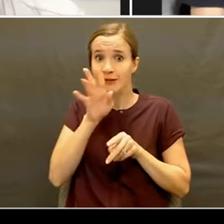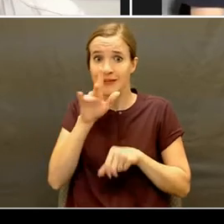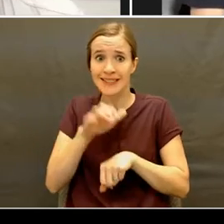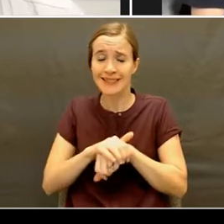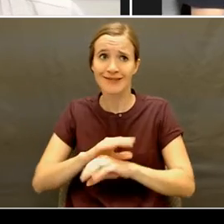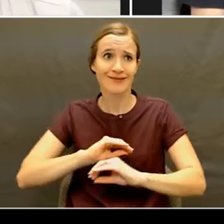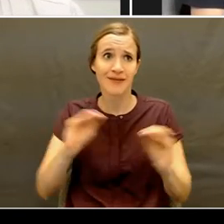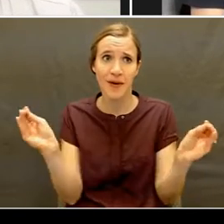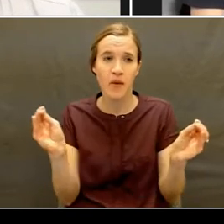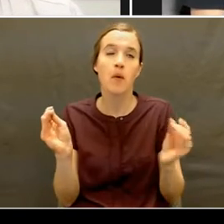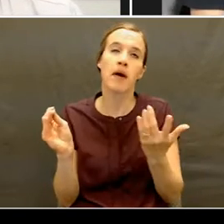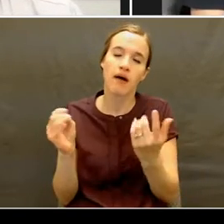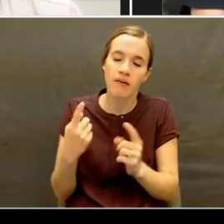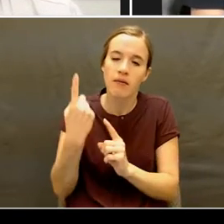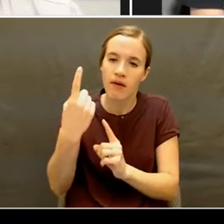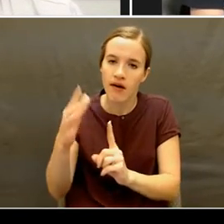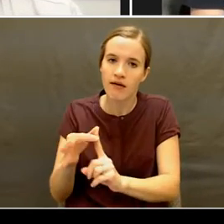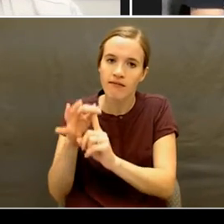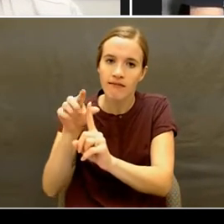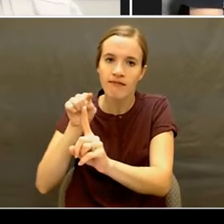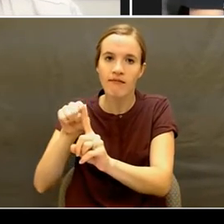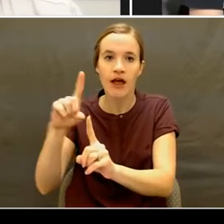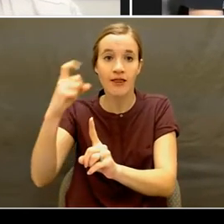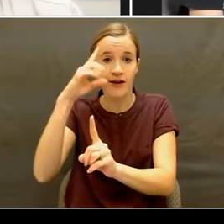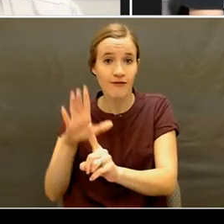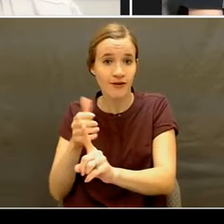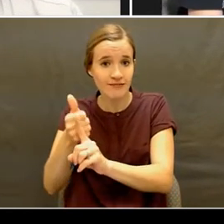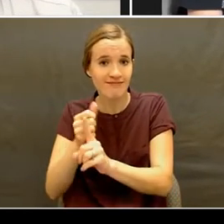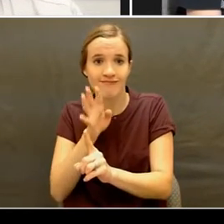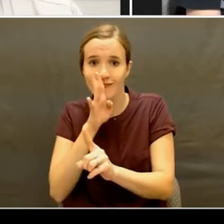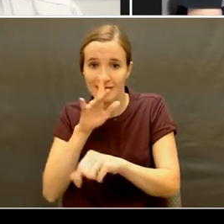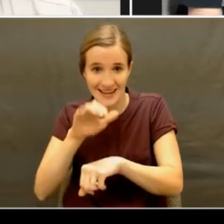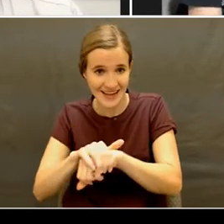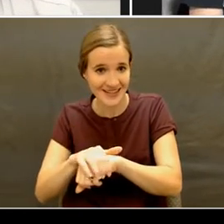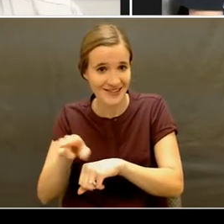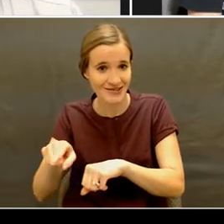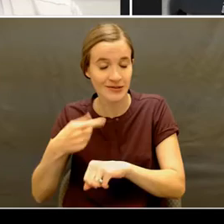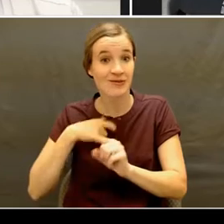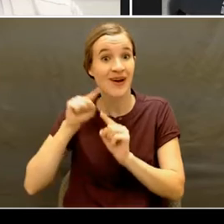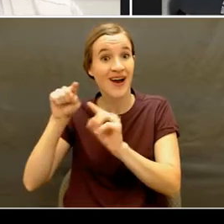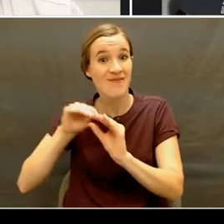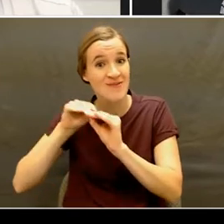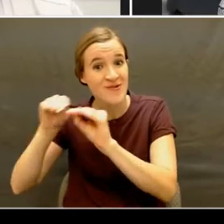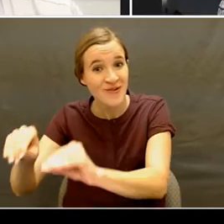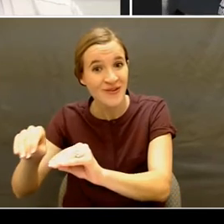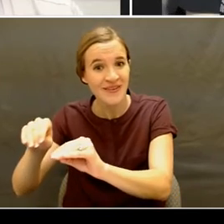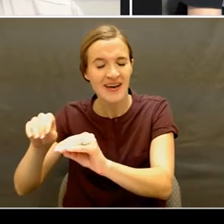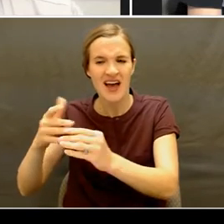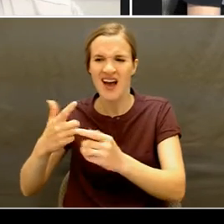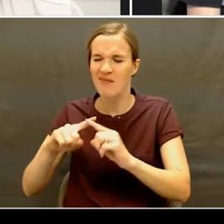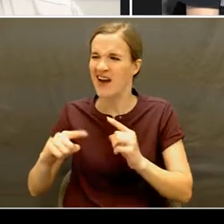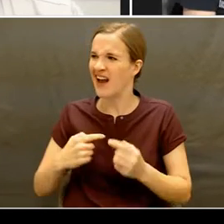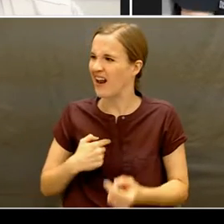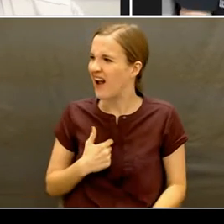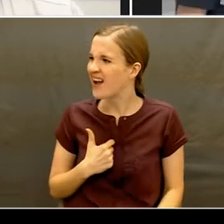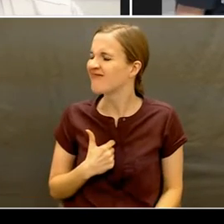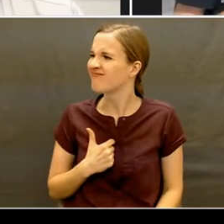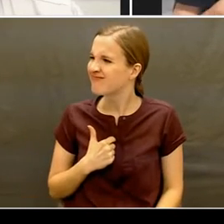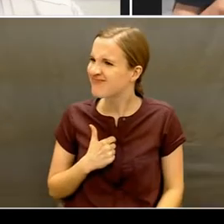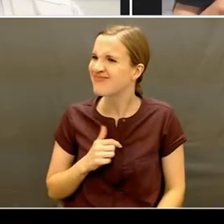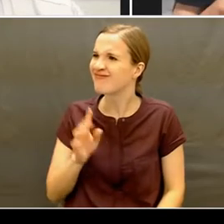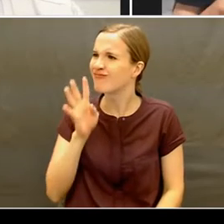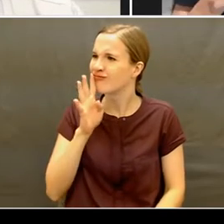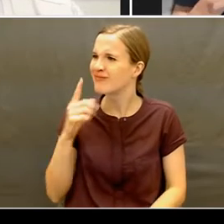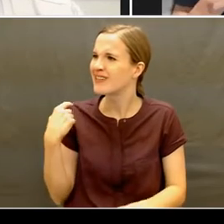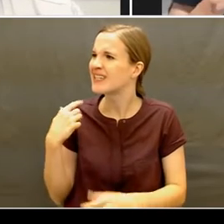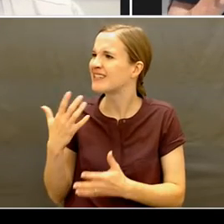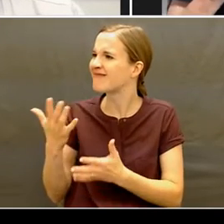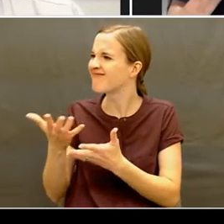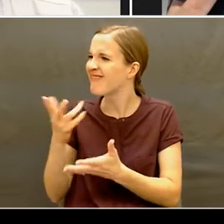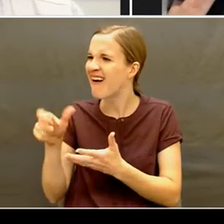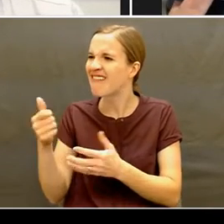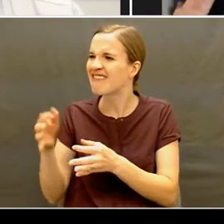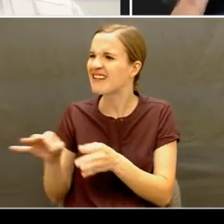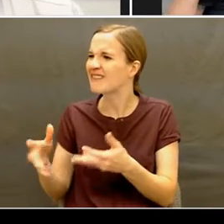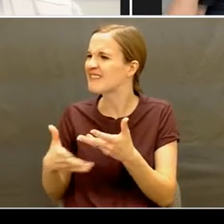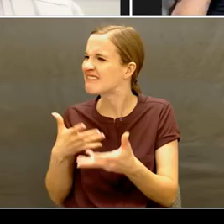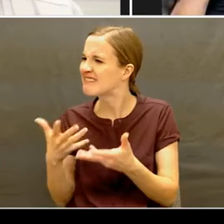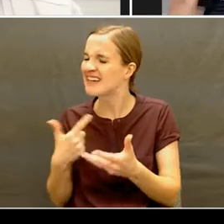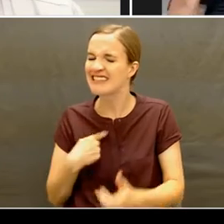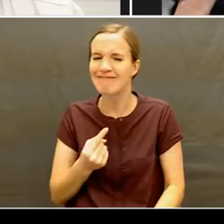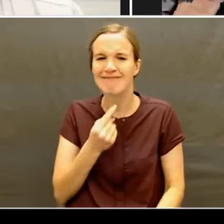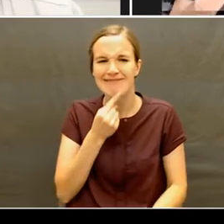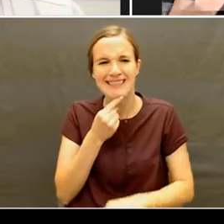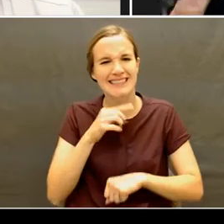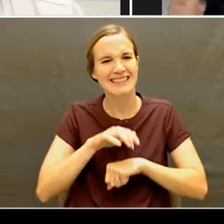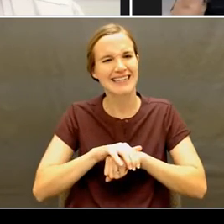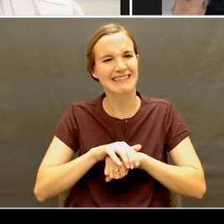times a month. But otherwise, I missed the language so I started to speak. And just to